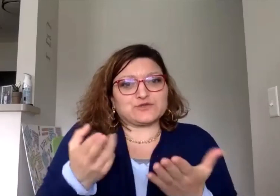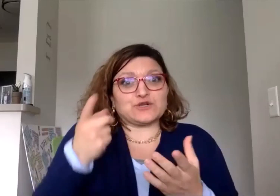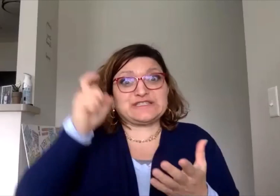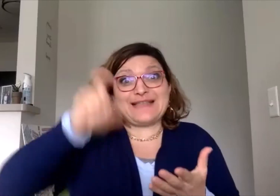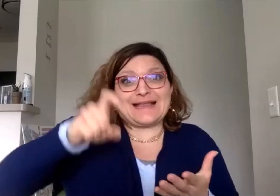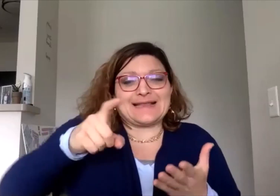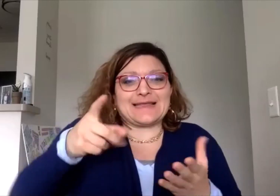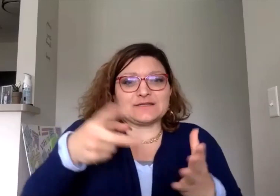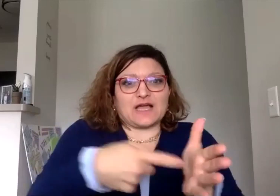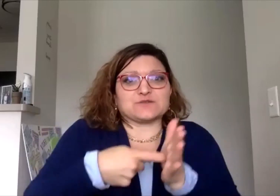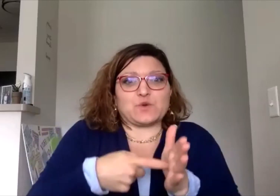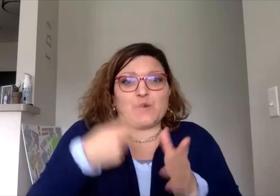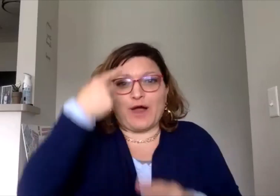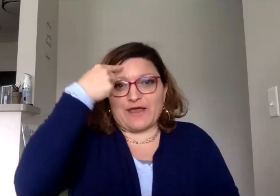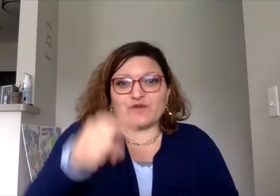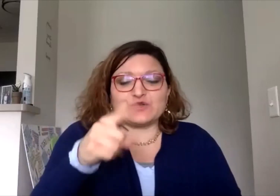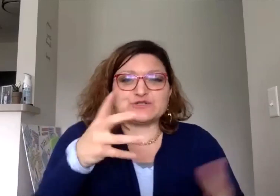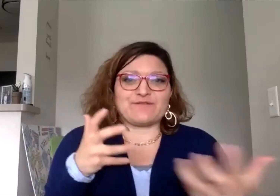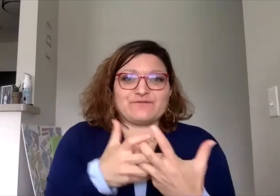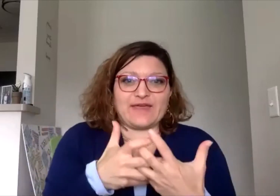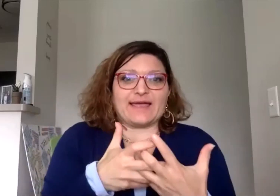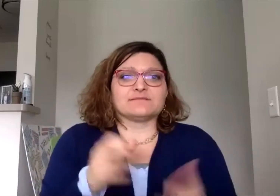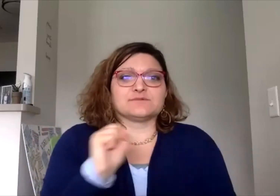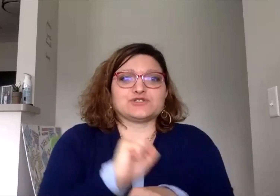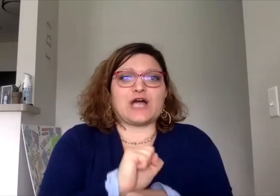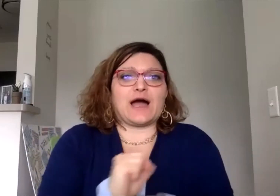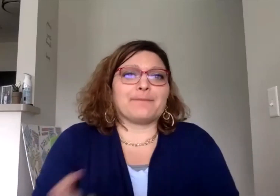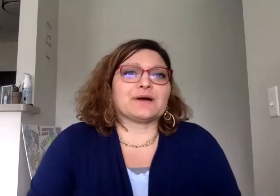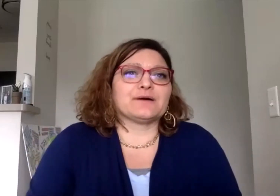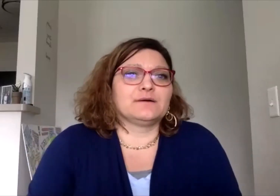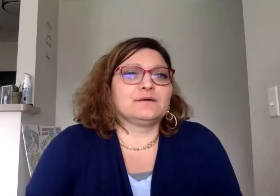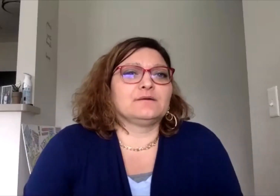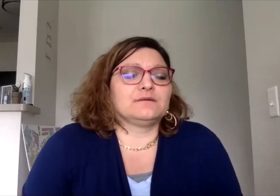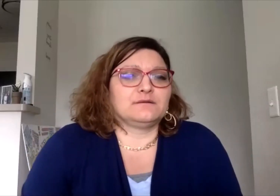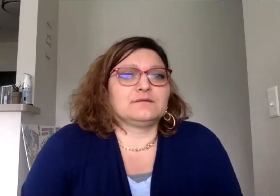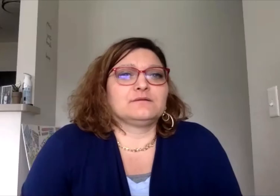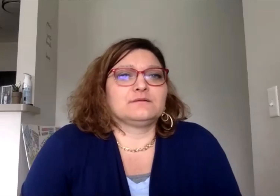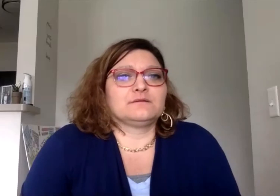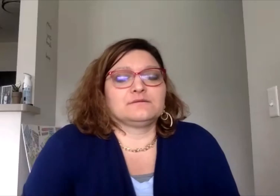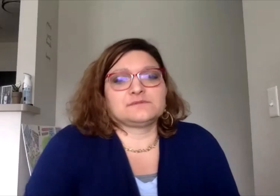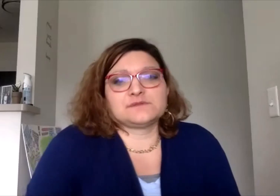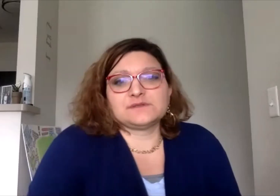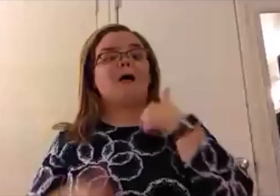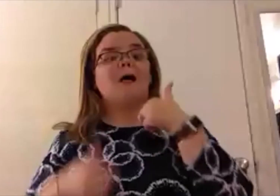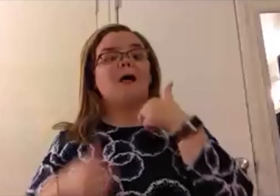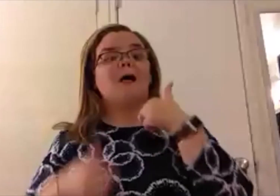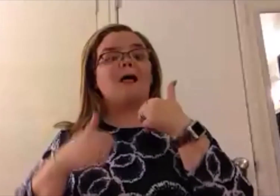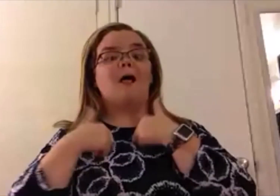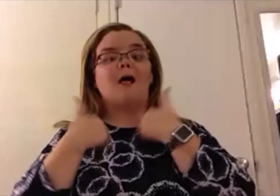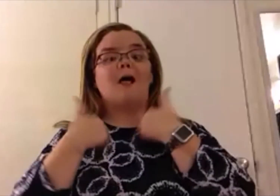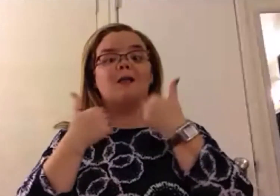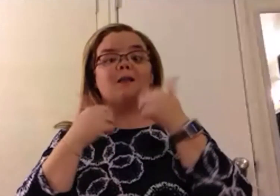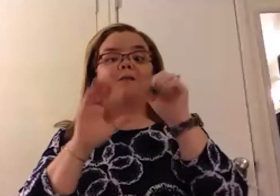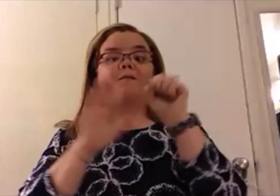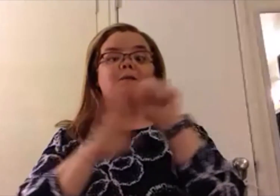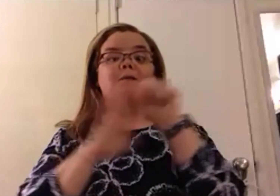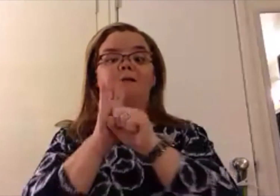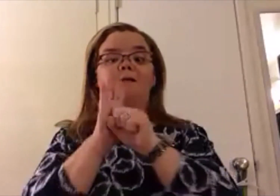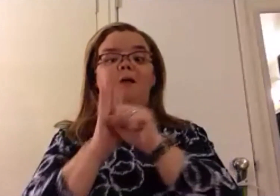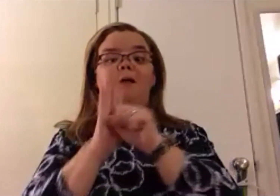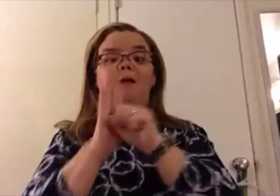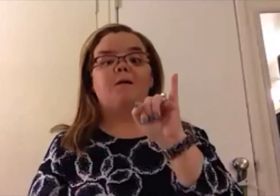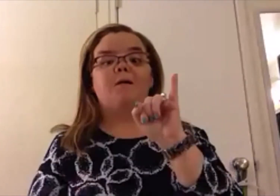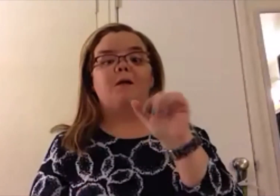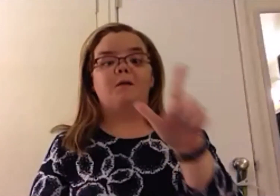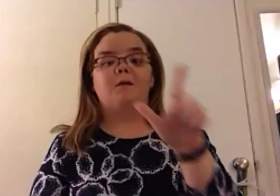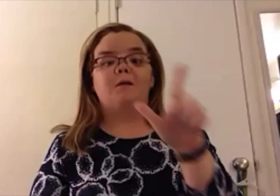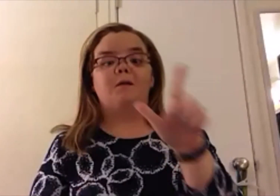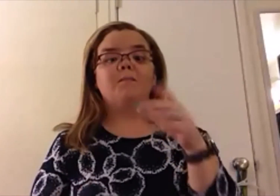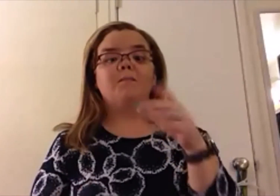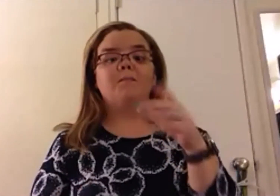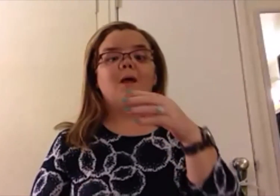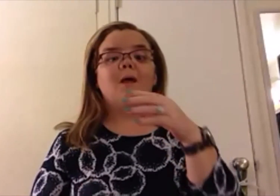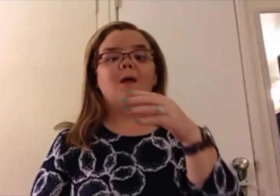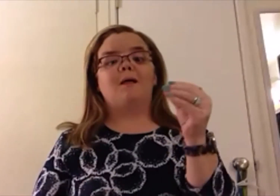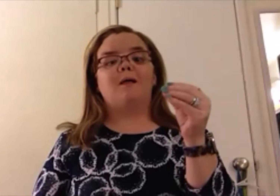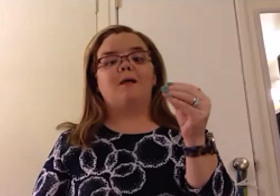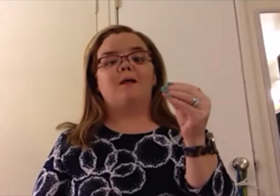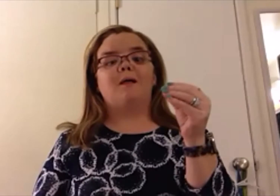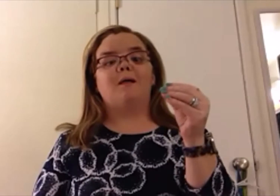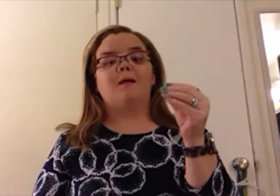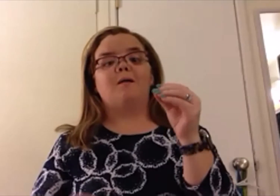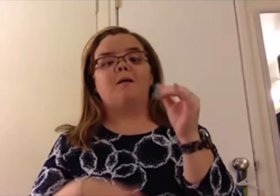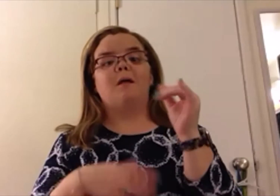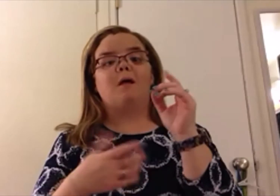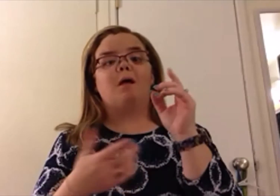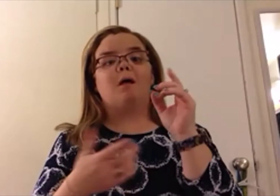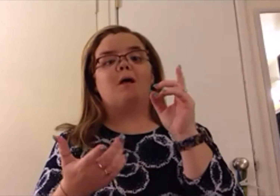you need that is required for you to fit your job? Well, i live in the state of illinois